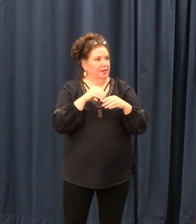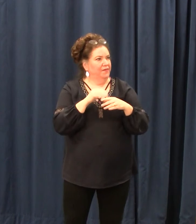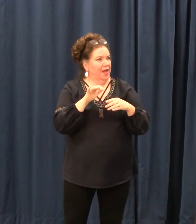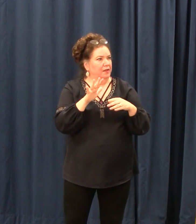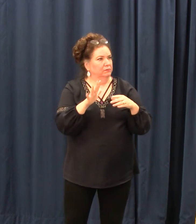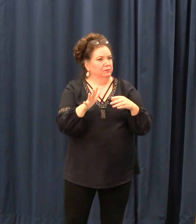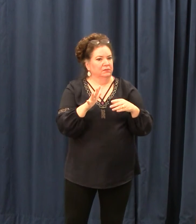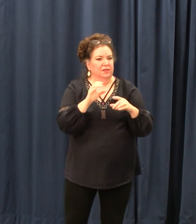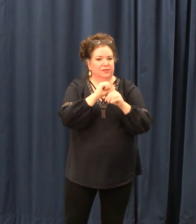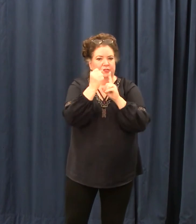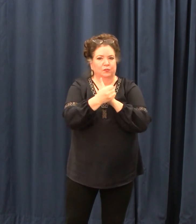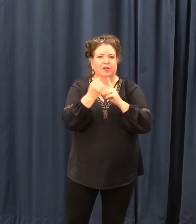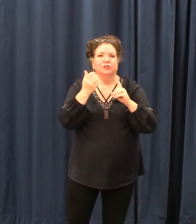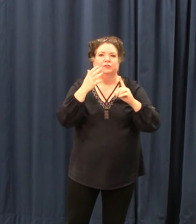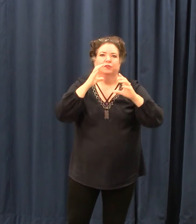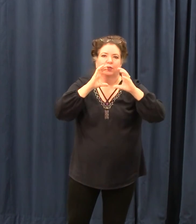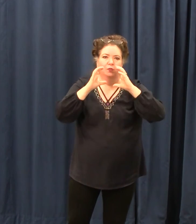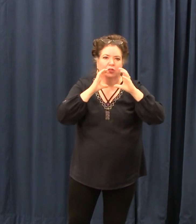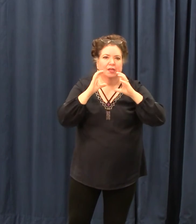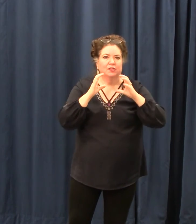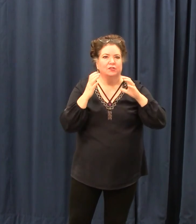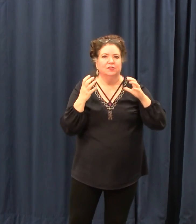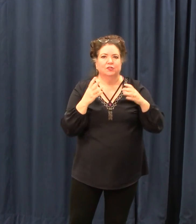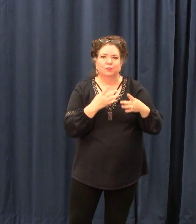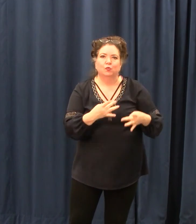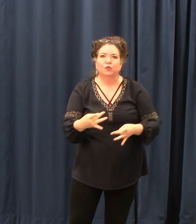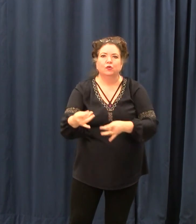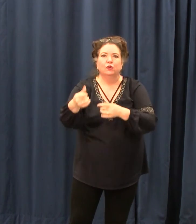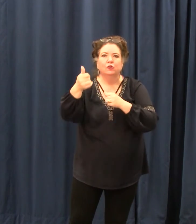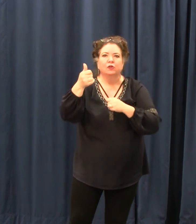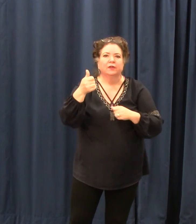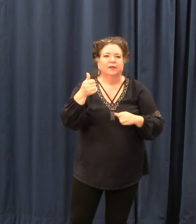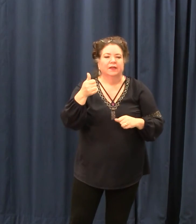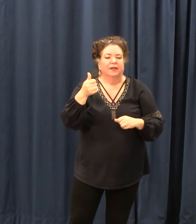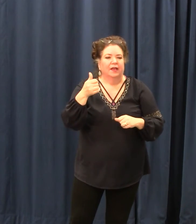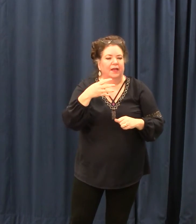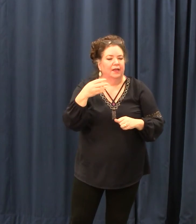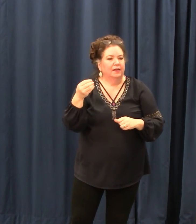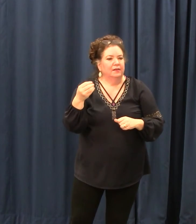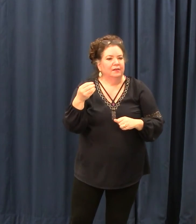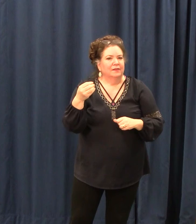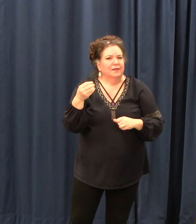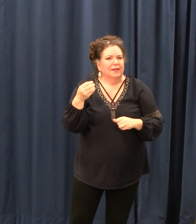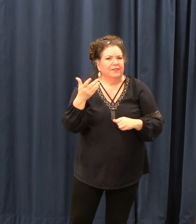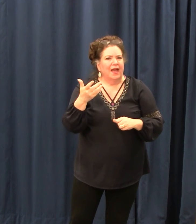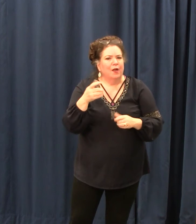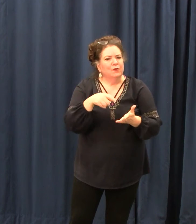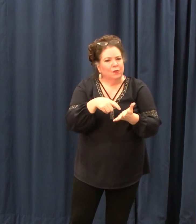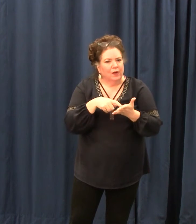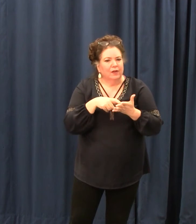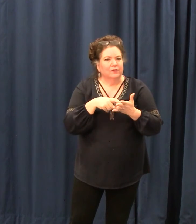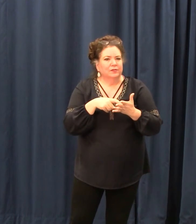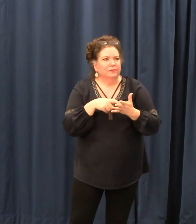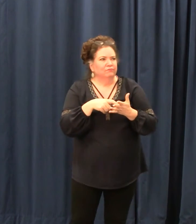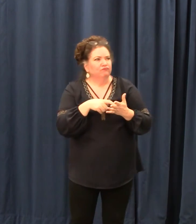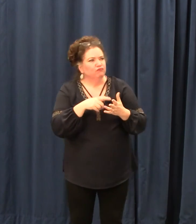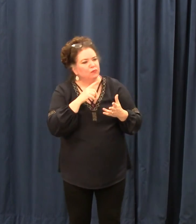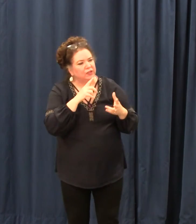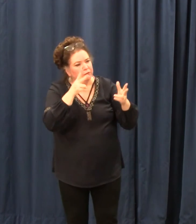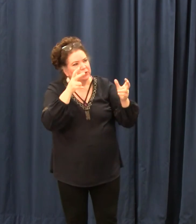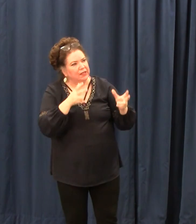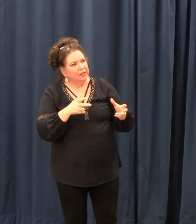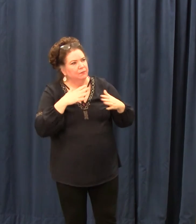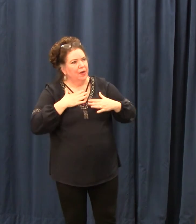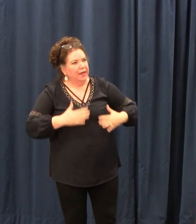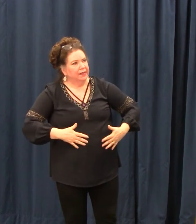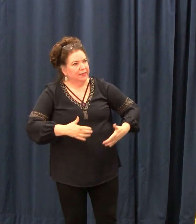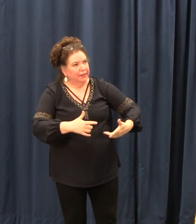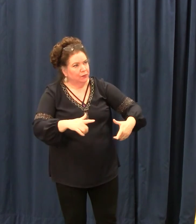in that situation. The communication is smoother and that requires really reading body language.